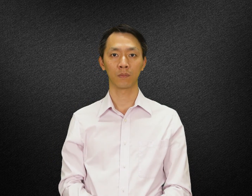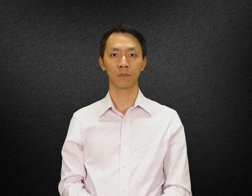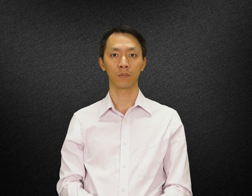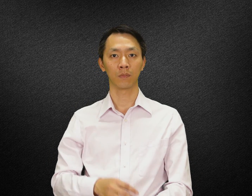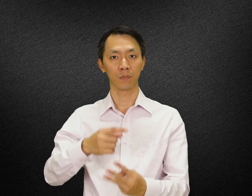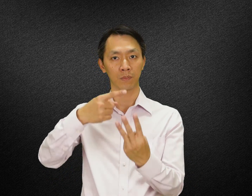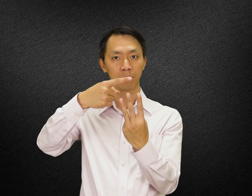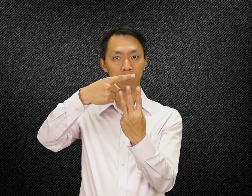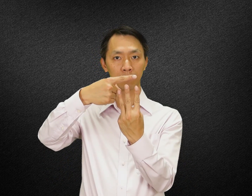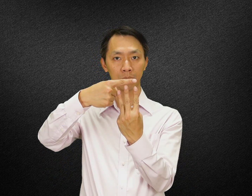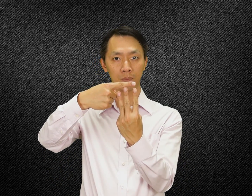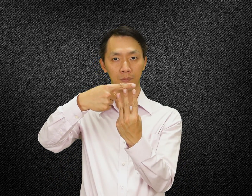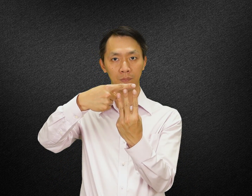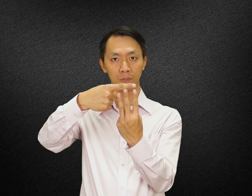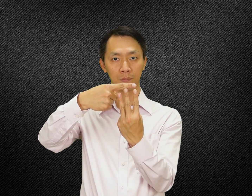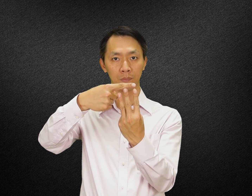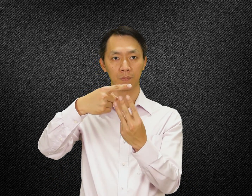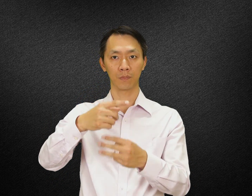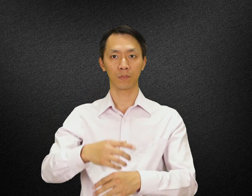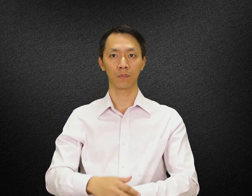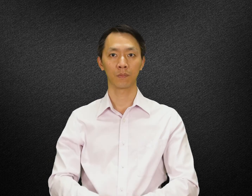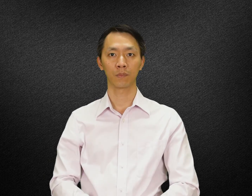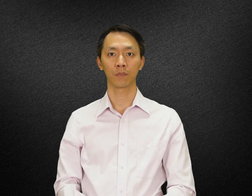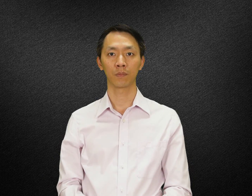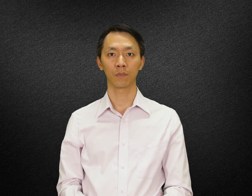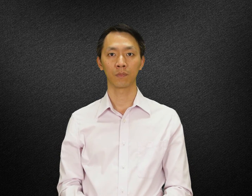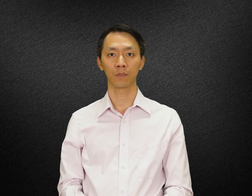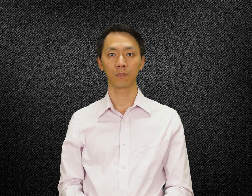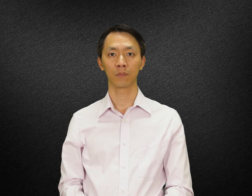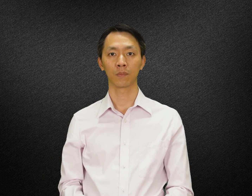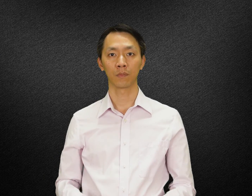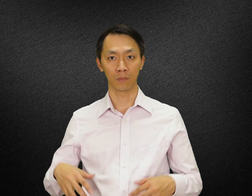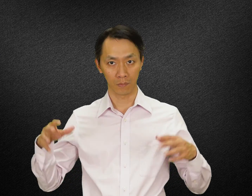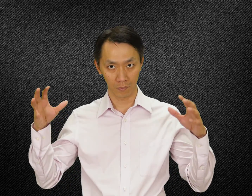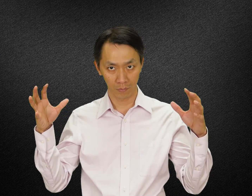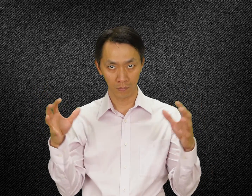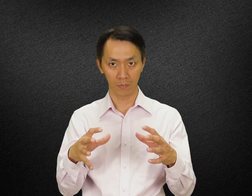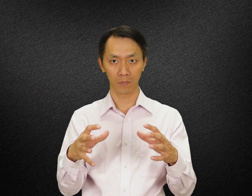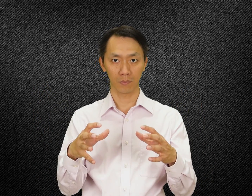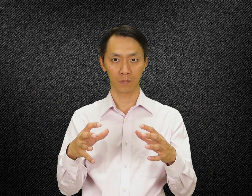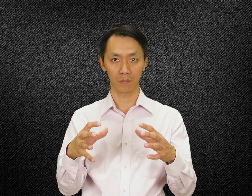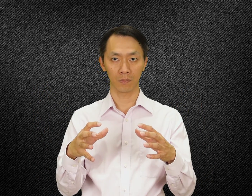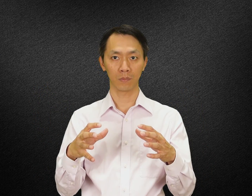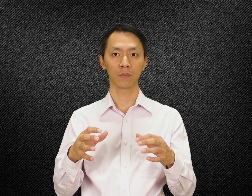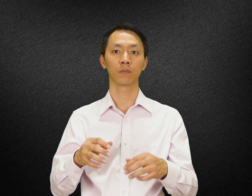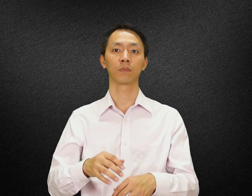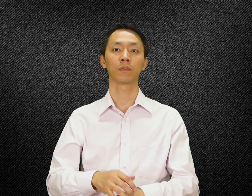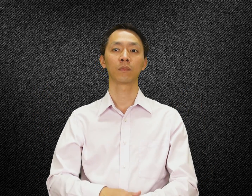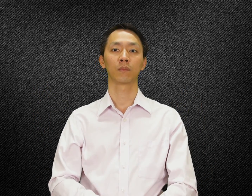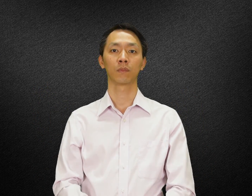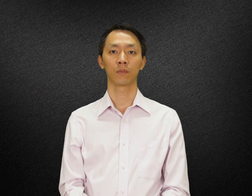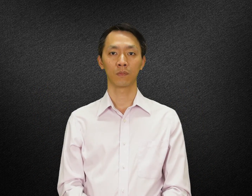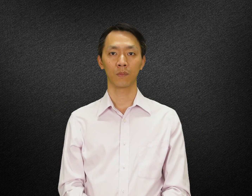department (character sign) together / total / add up